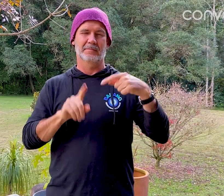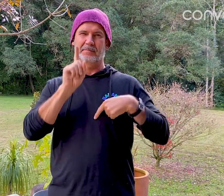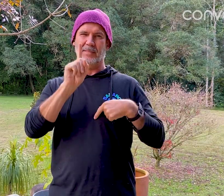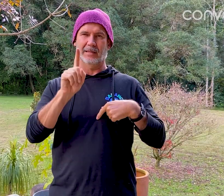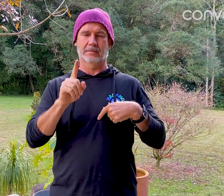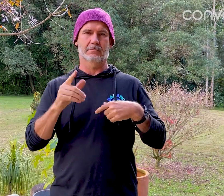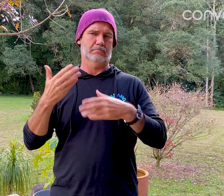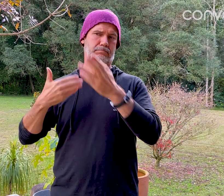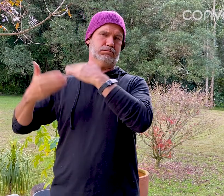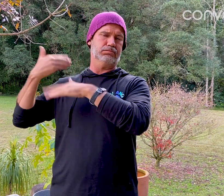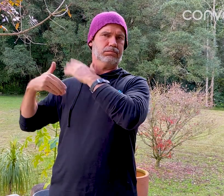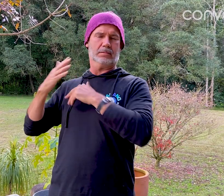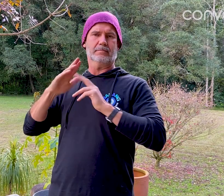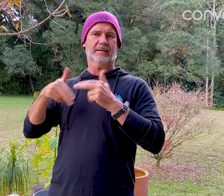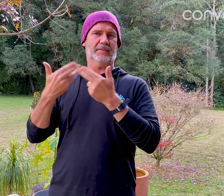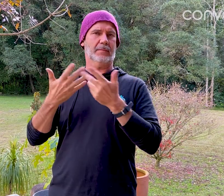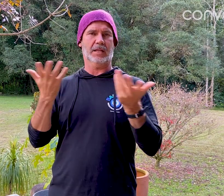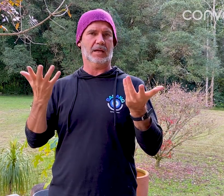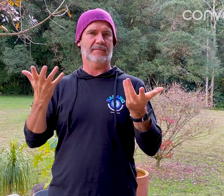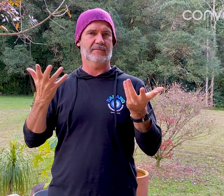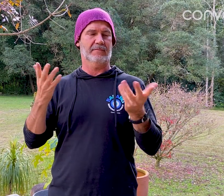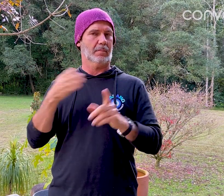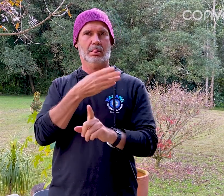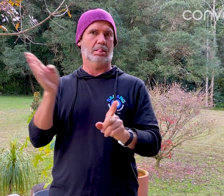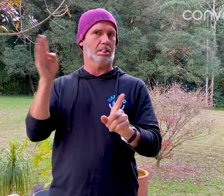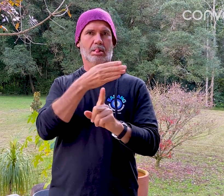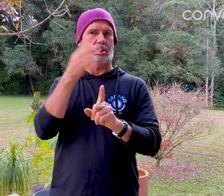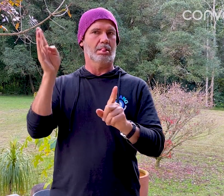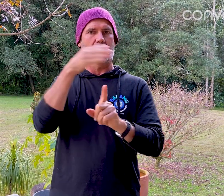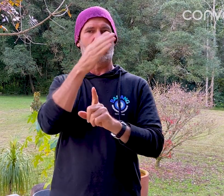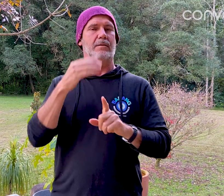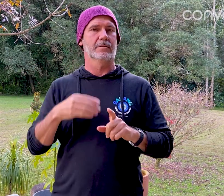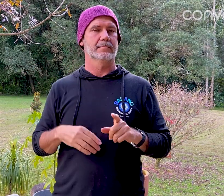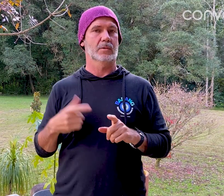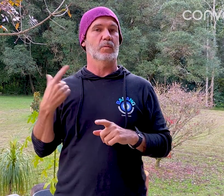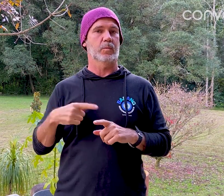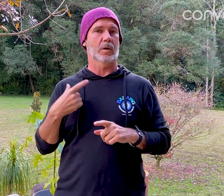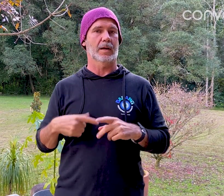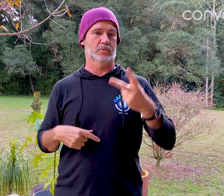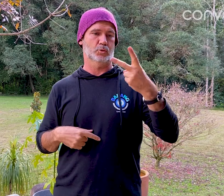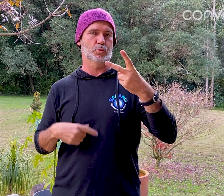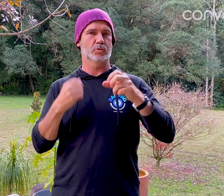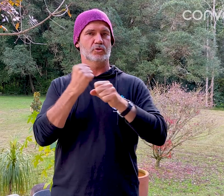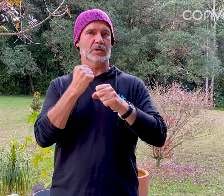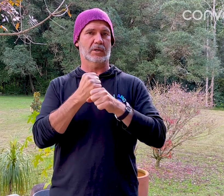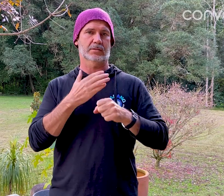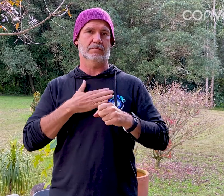but I cannot be certain as my family history is not clear because two generations,